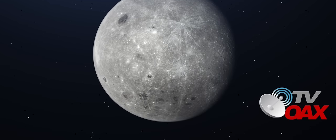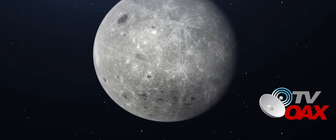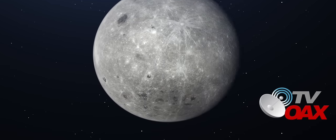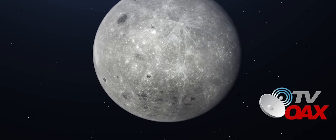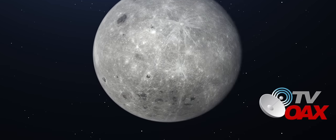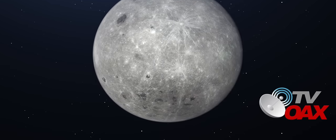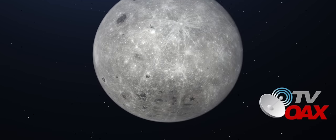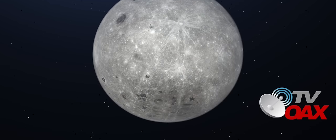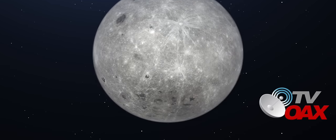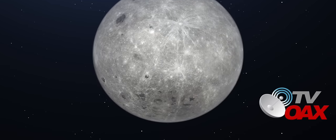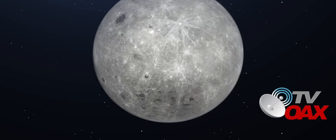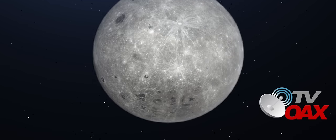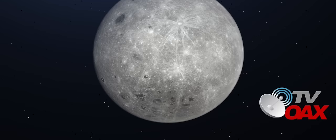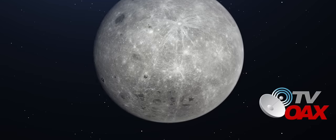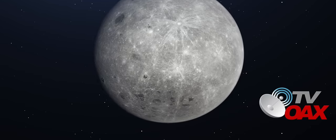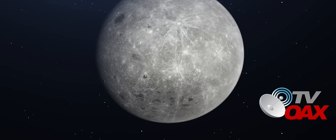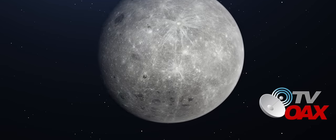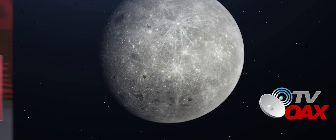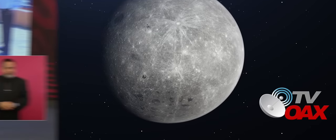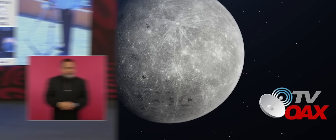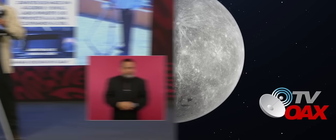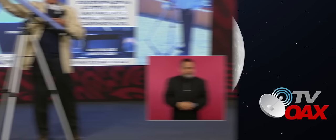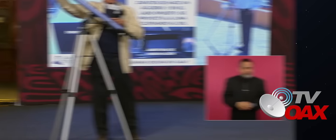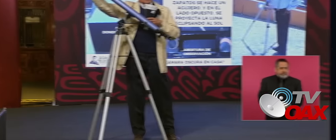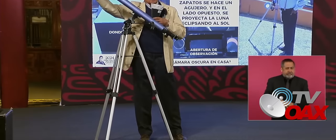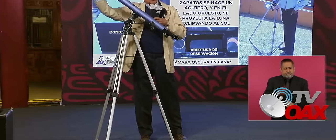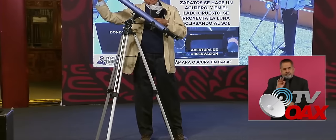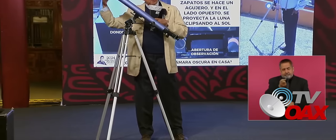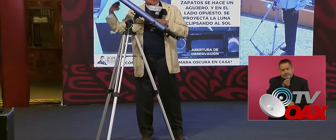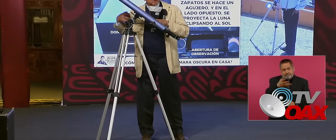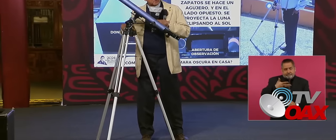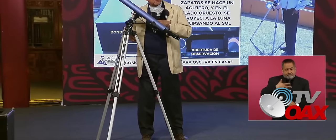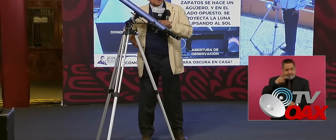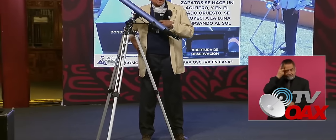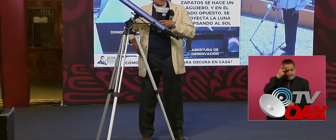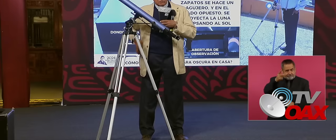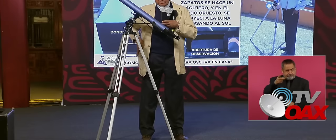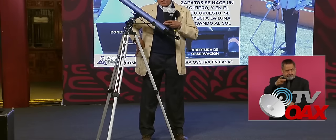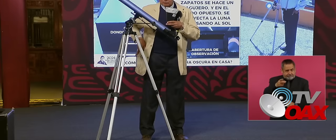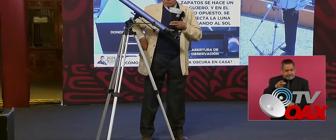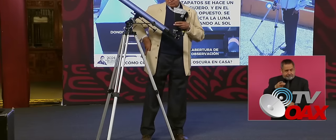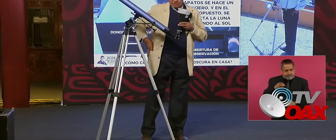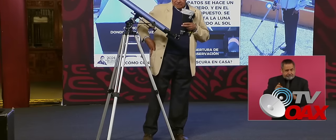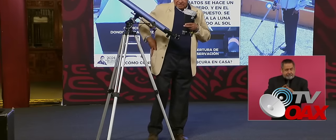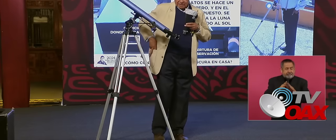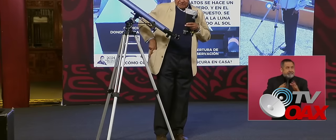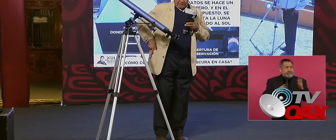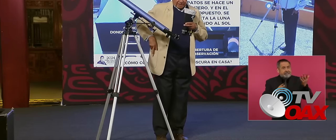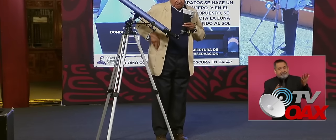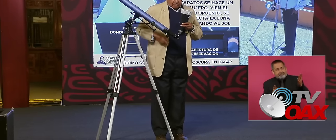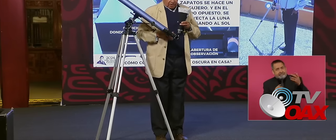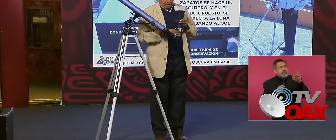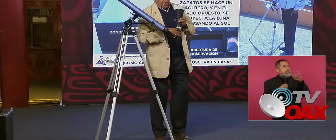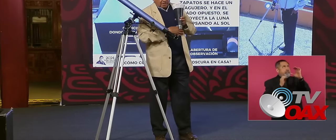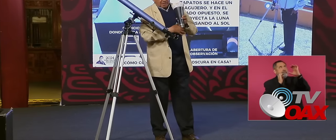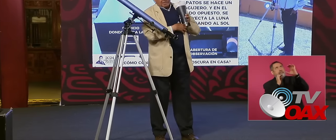in Mexico, scientists have said that we must be very careful with the glasses they sell